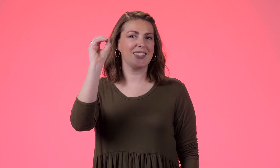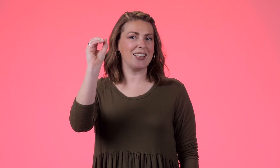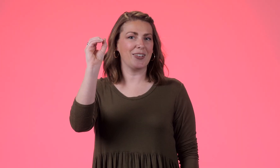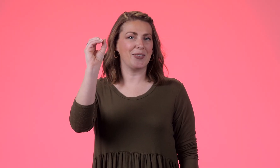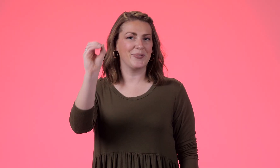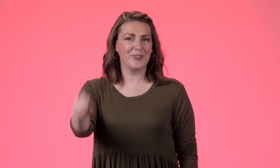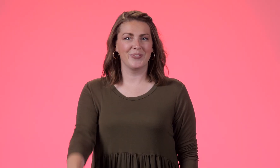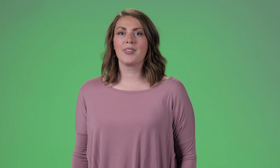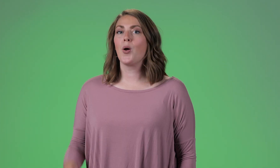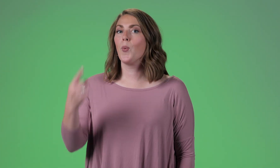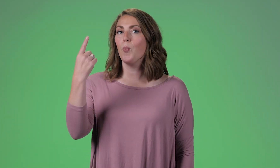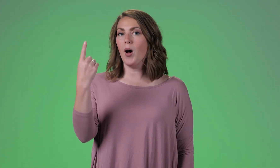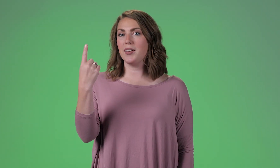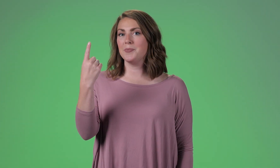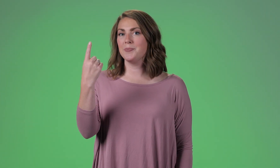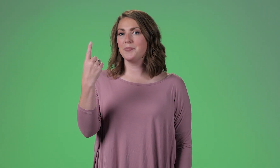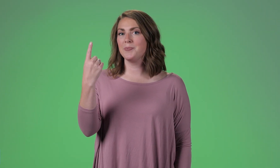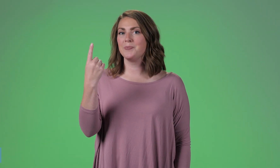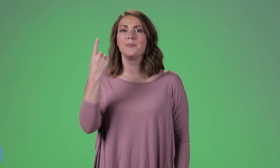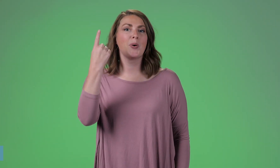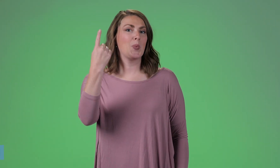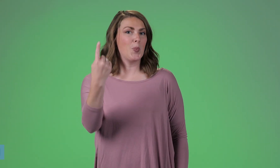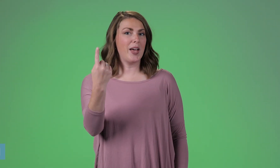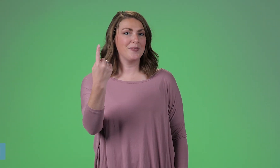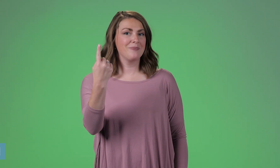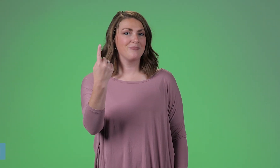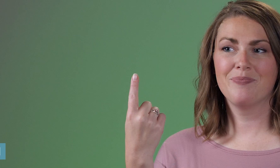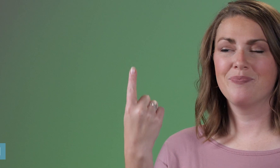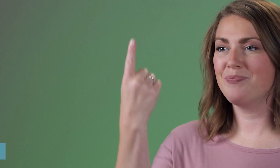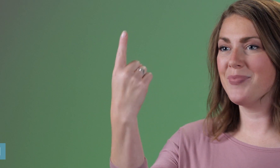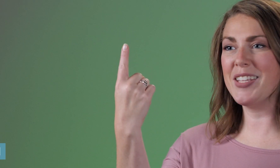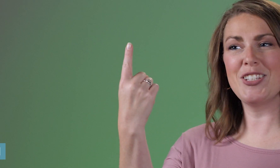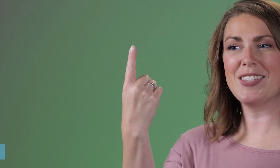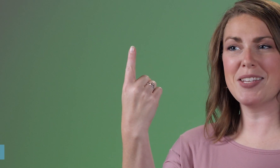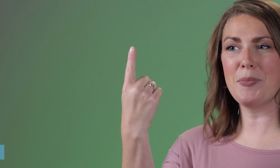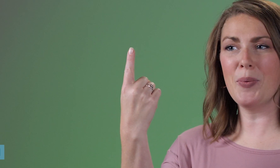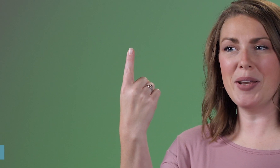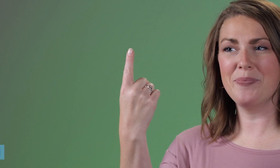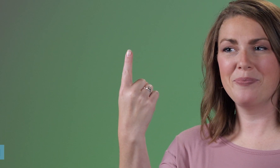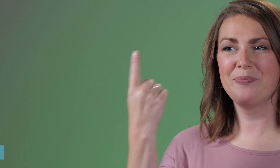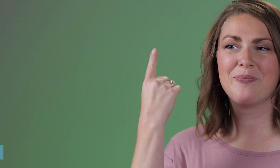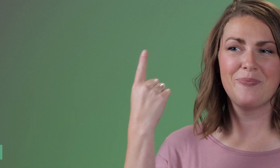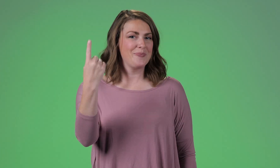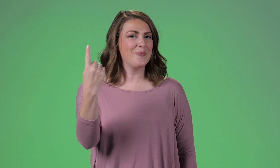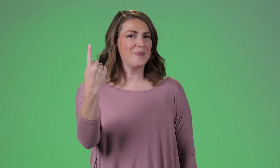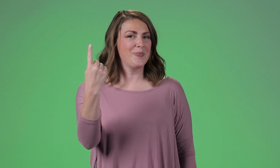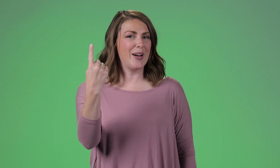'zero.' 'One, one,' it's just the number one 'one.'